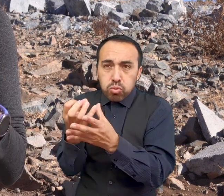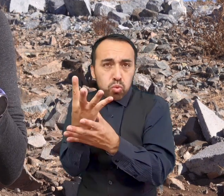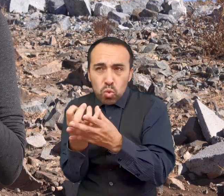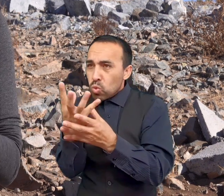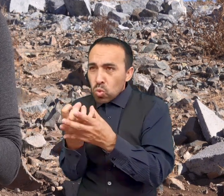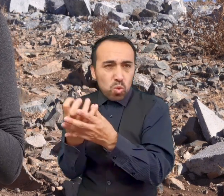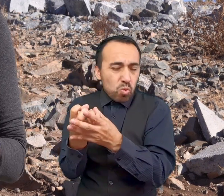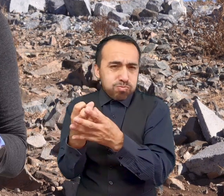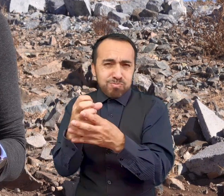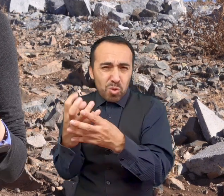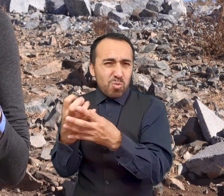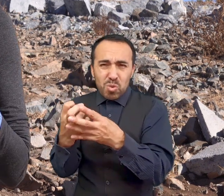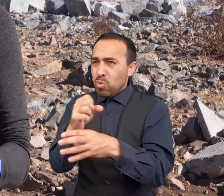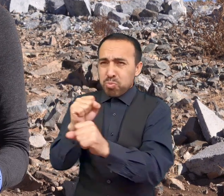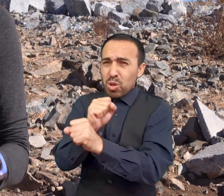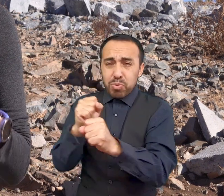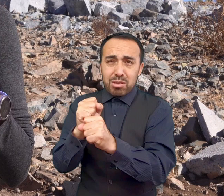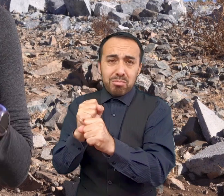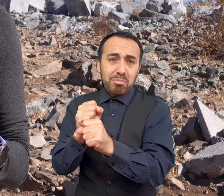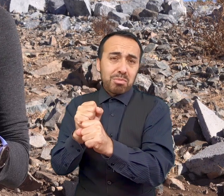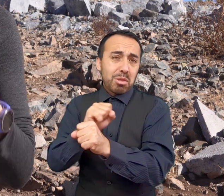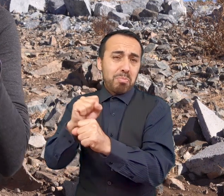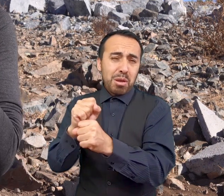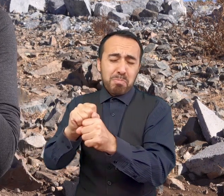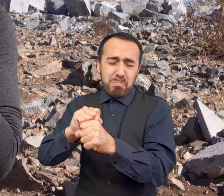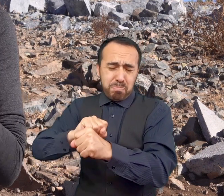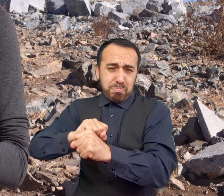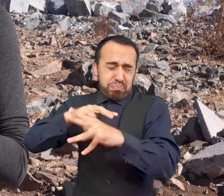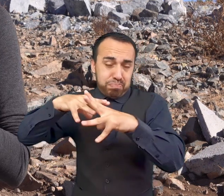stopped by neutron pressure. In this case, the core becomes